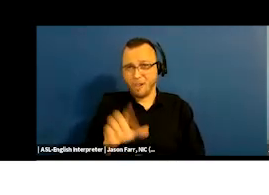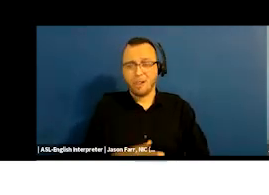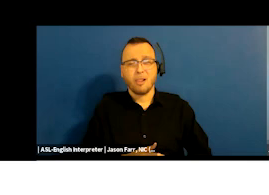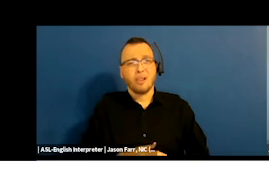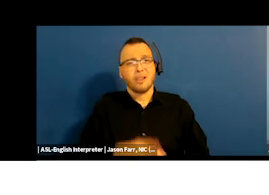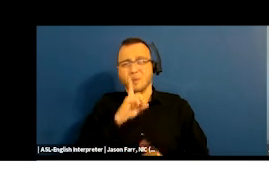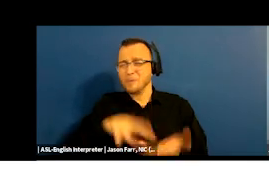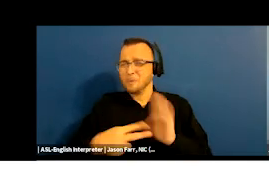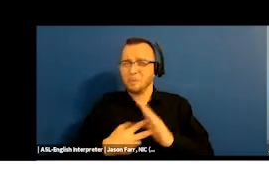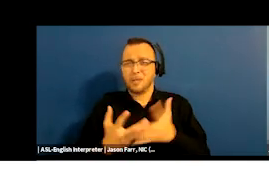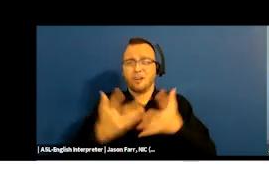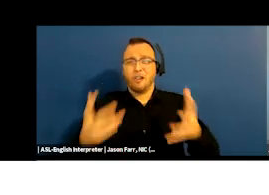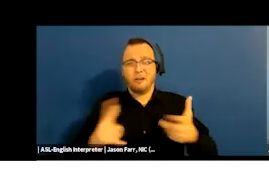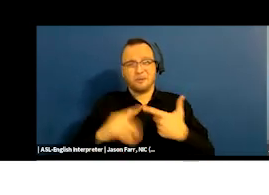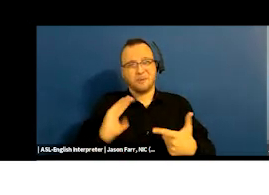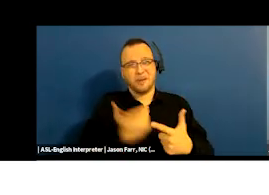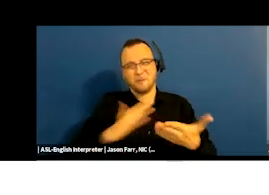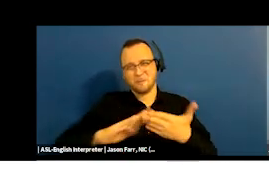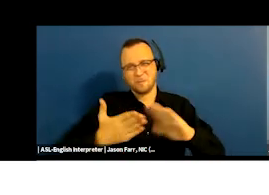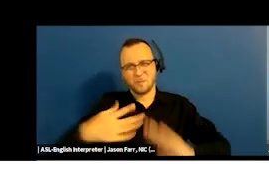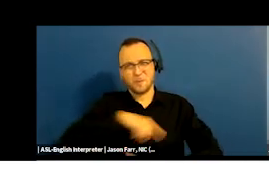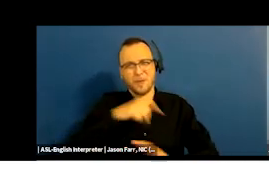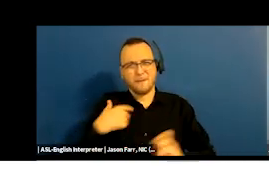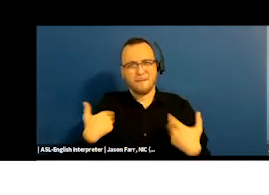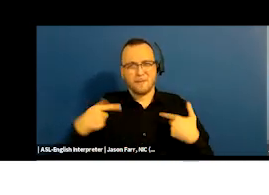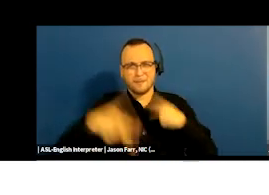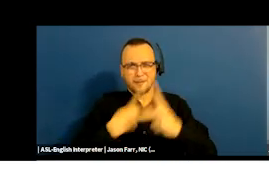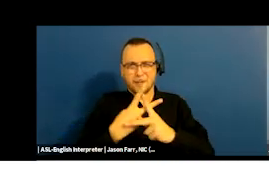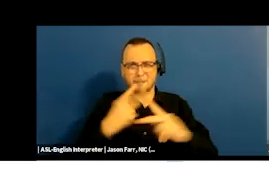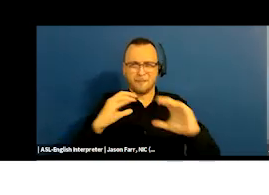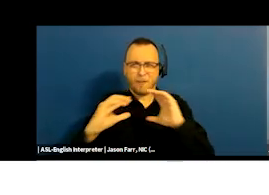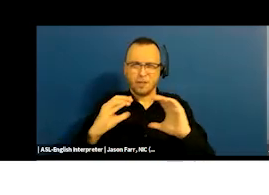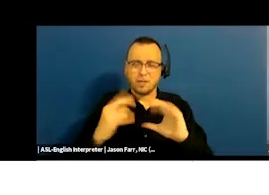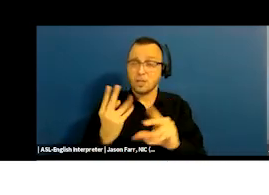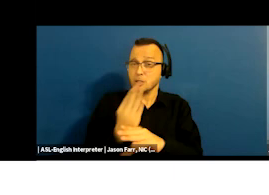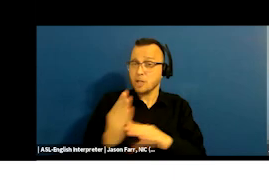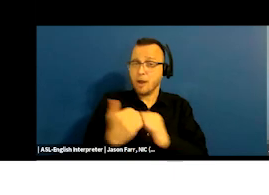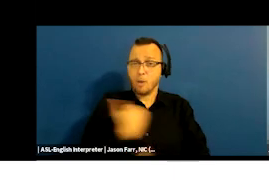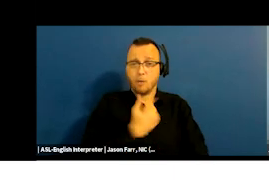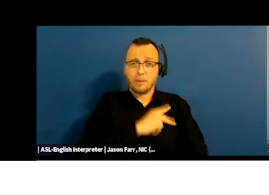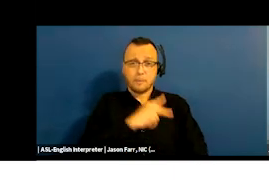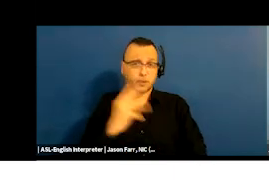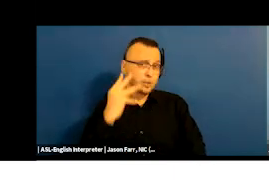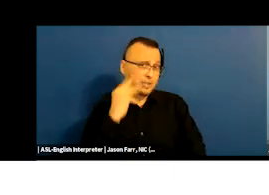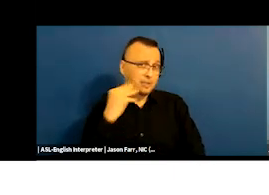Over 3000 people join us today. And so, that's just really incredible. So, thank you to all of our speakers,